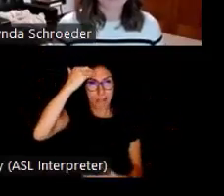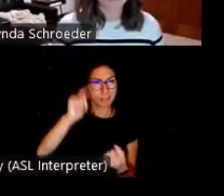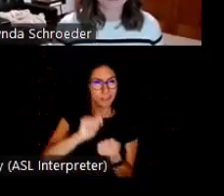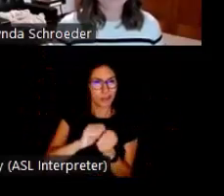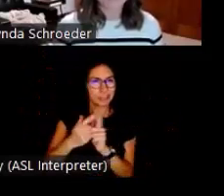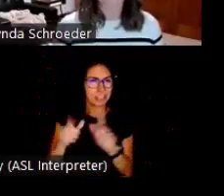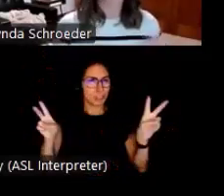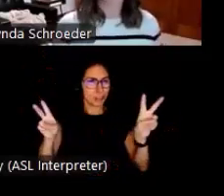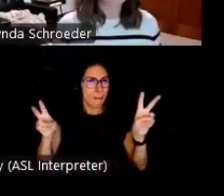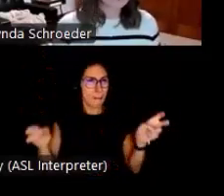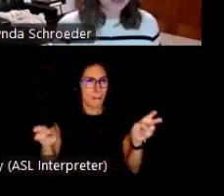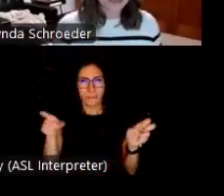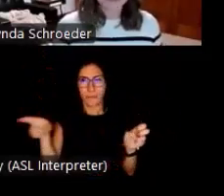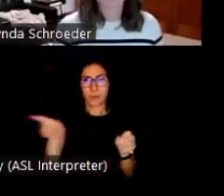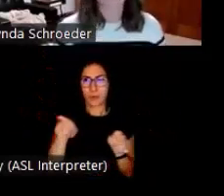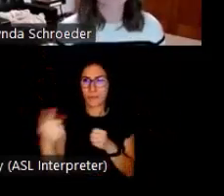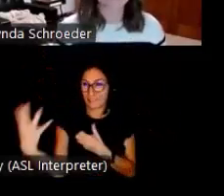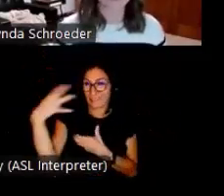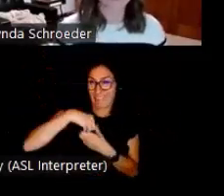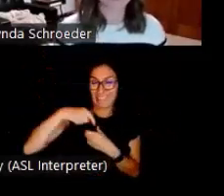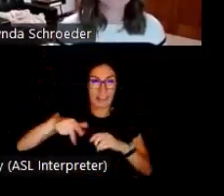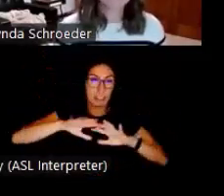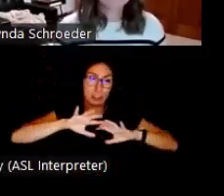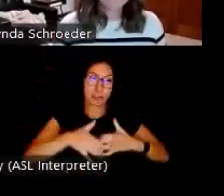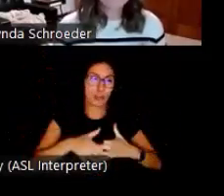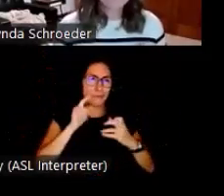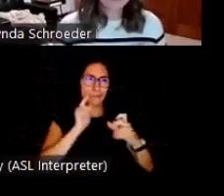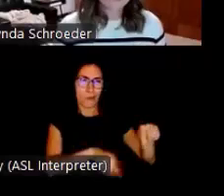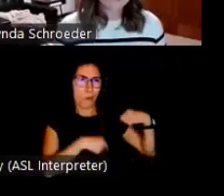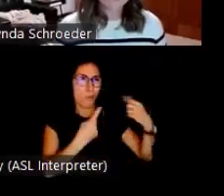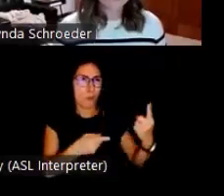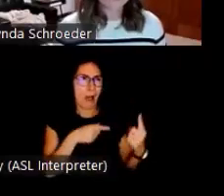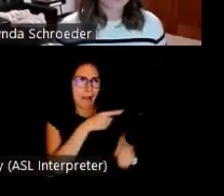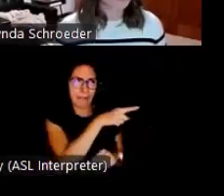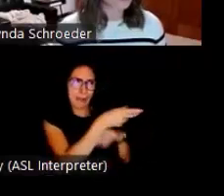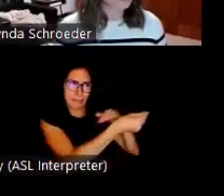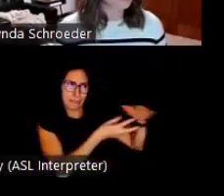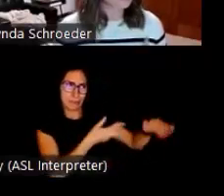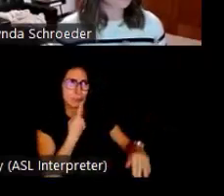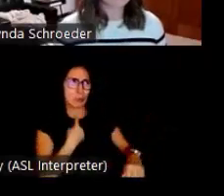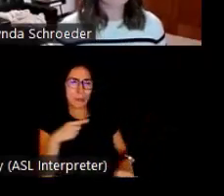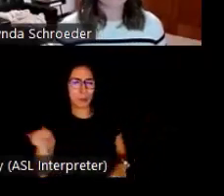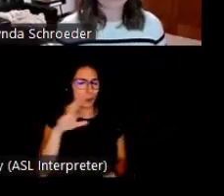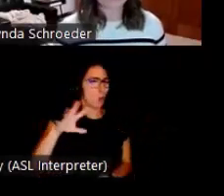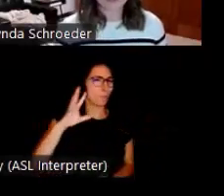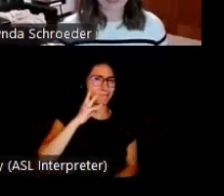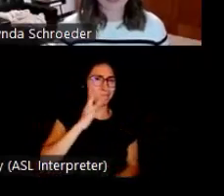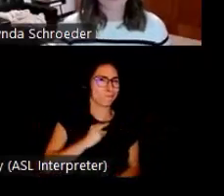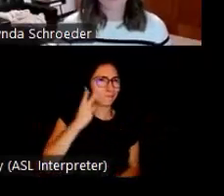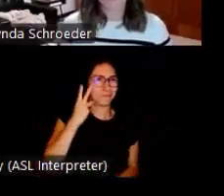And I've been told you're well versed in this area. But what I do want to do is really stress that when